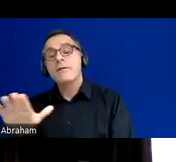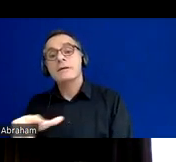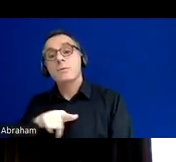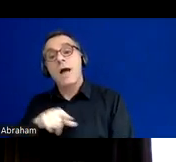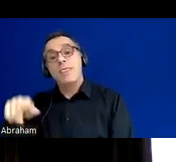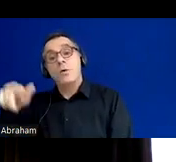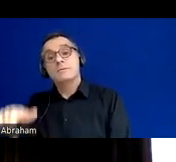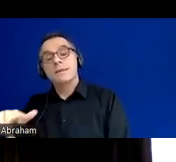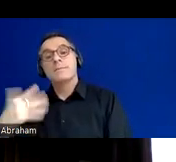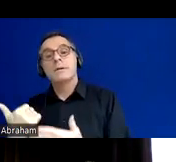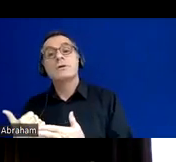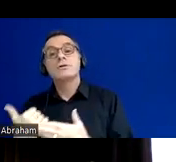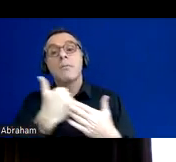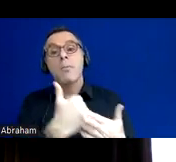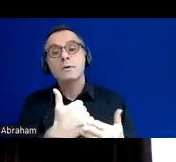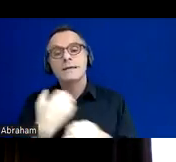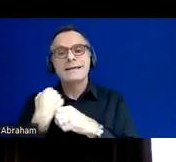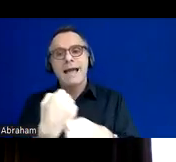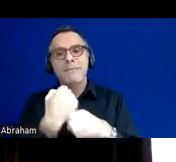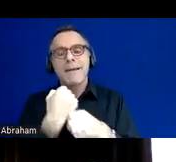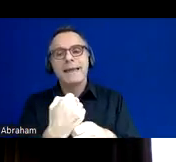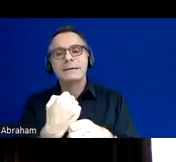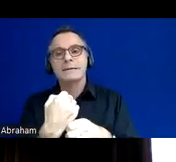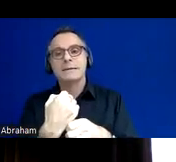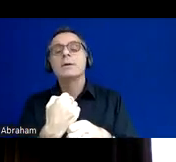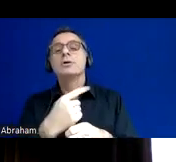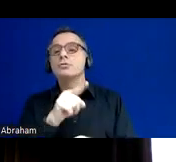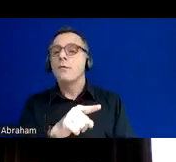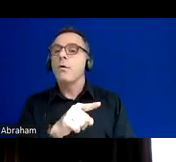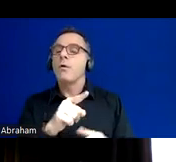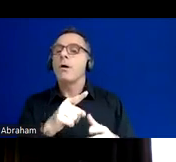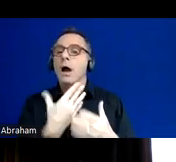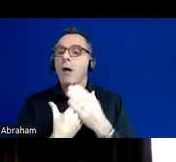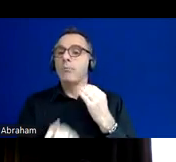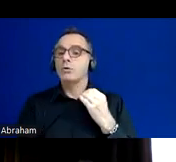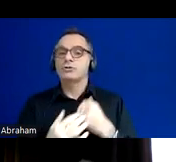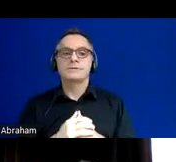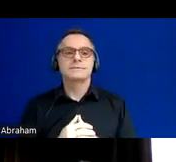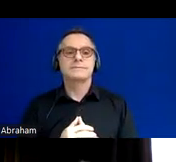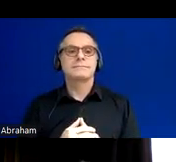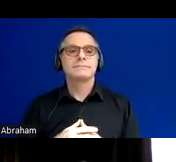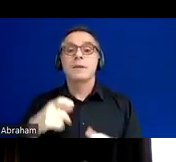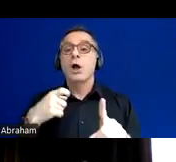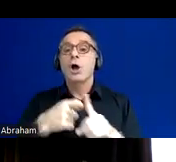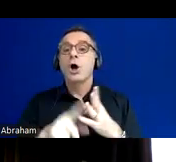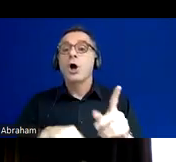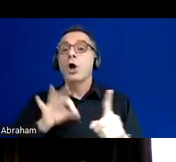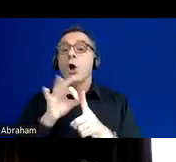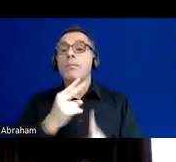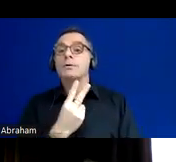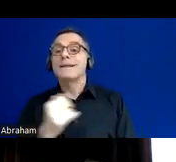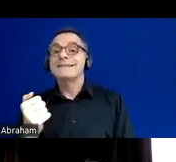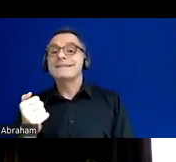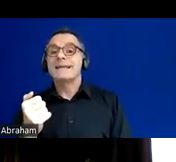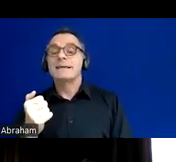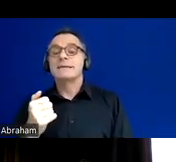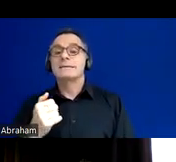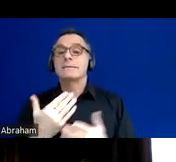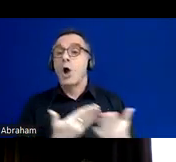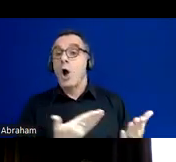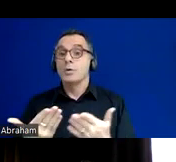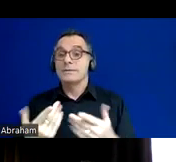Repeal Campaign. Cop 26, of course, was hosted by Glasgow in 2021, so we did managed to collect some